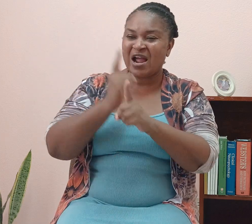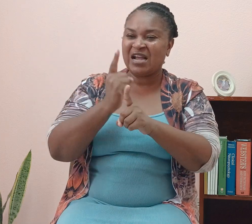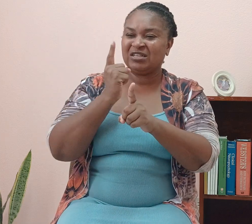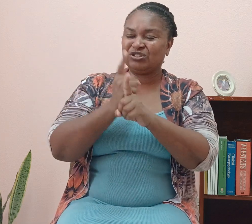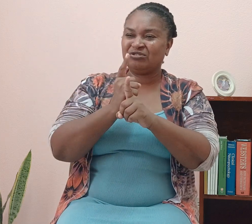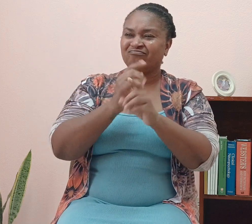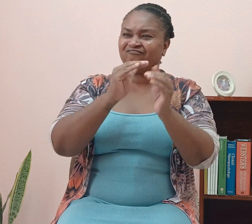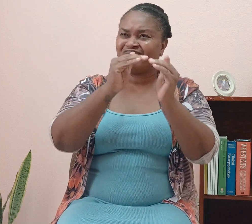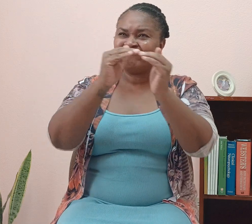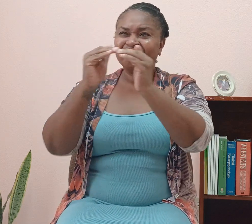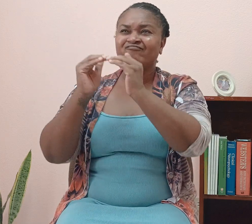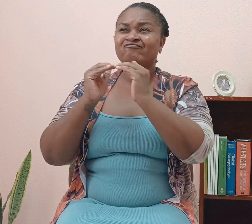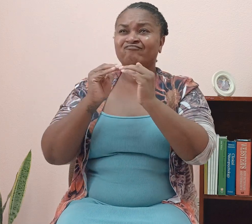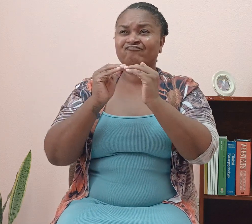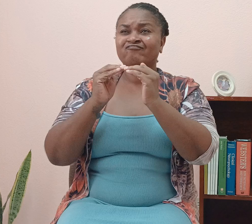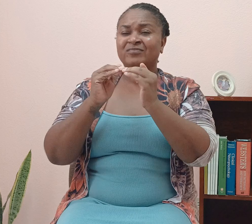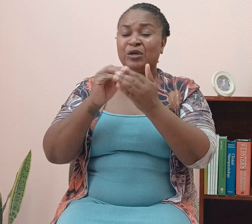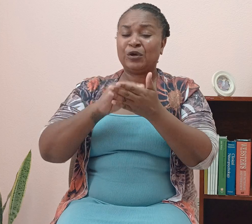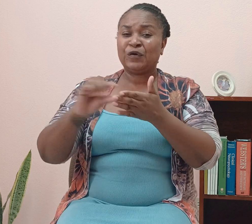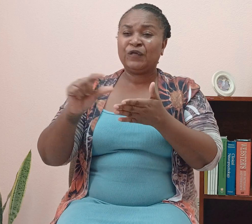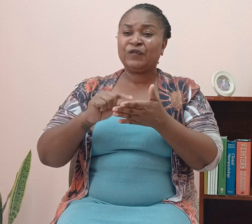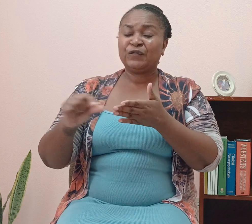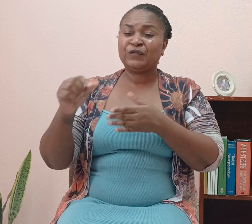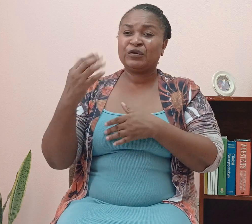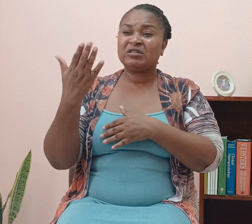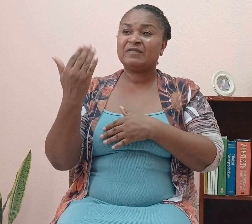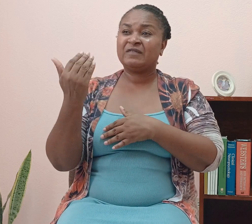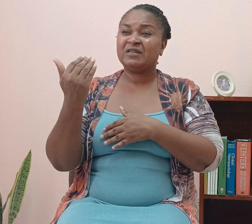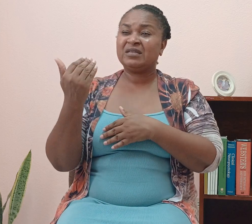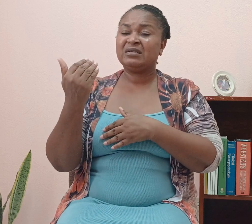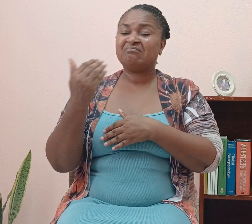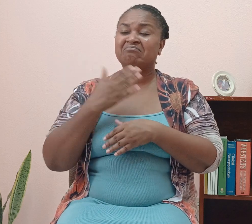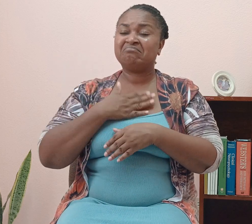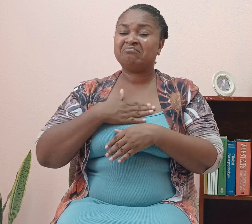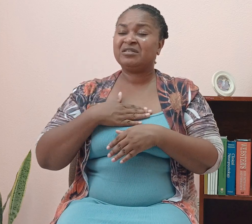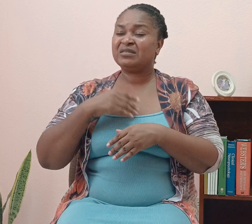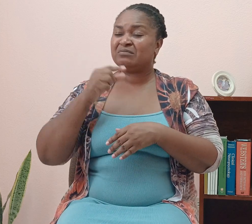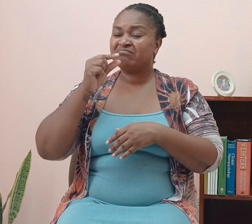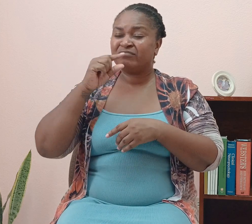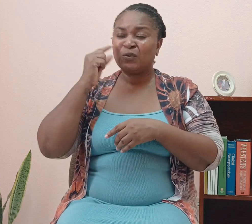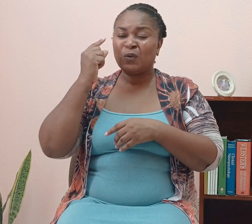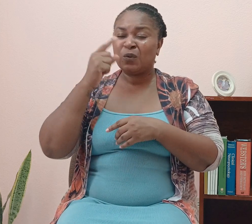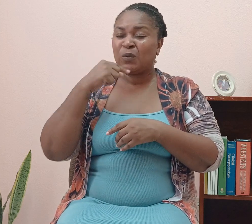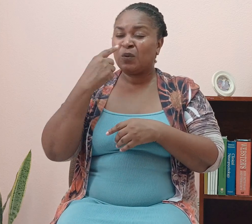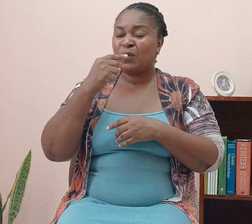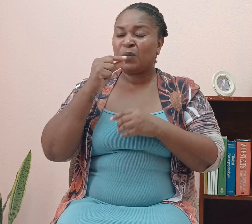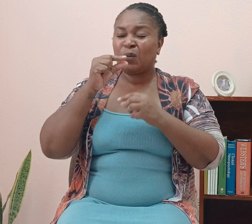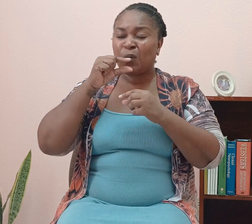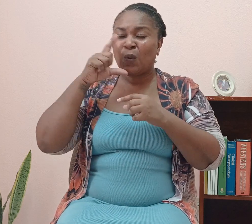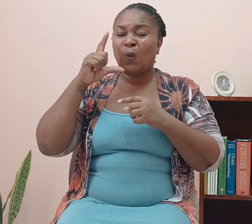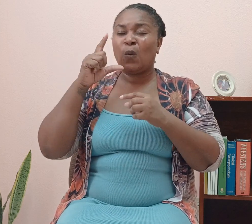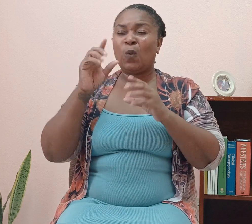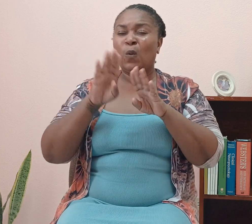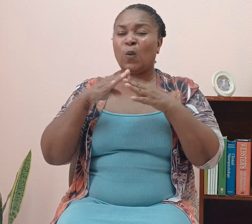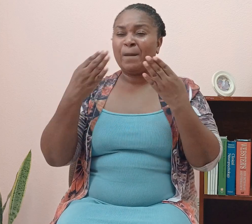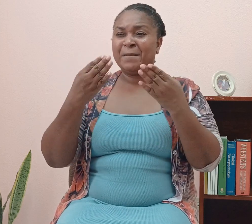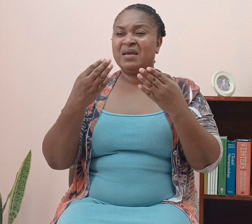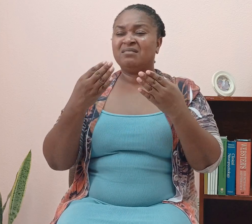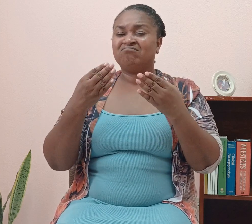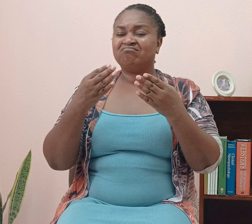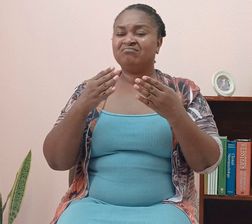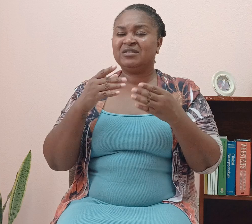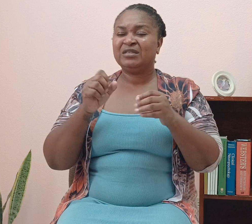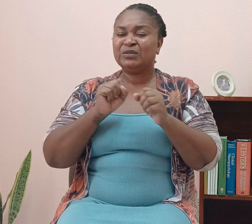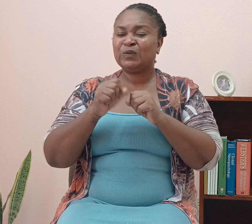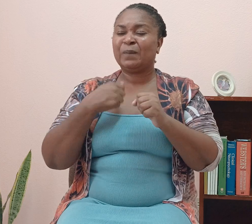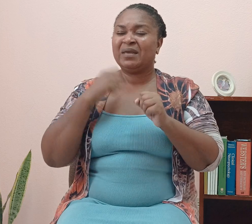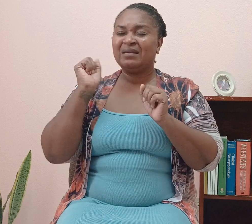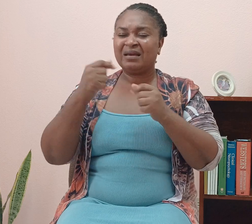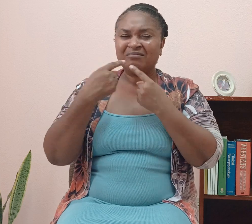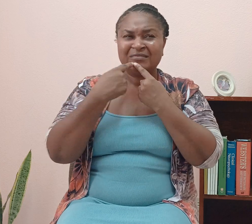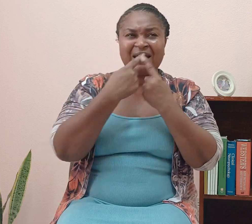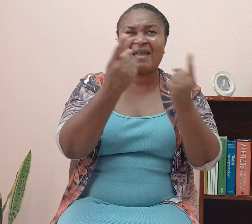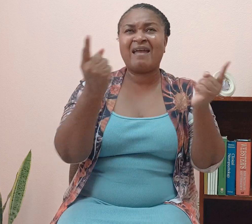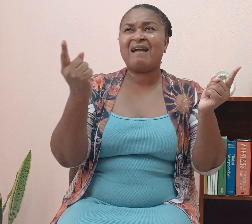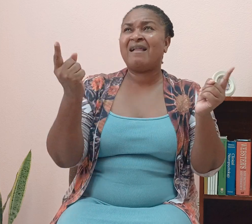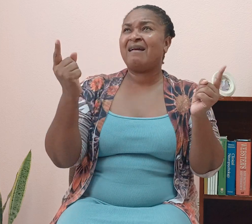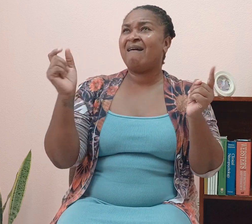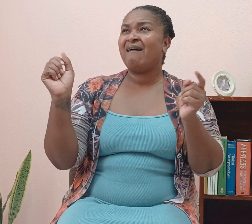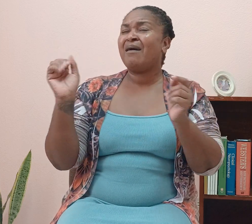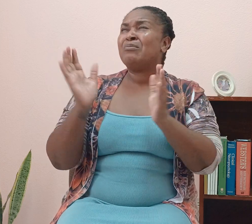15 Open my lips, Lord, and my mouth will declare your praise.